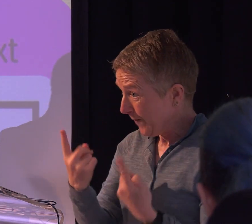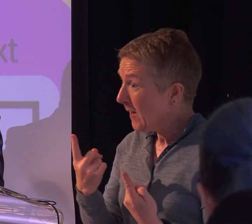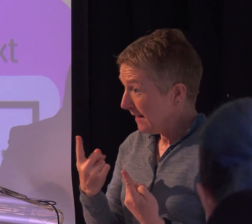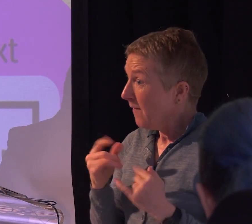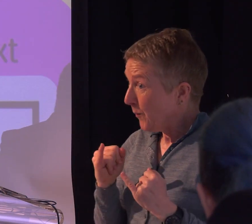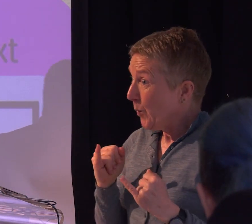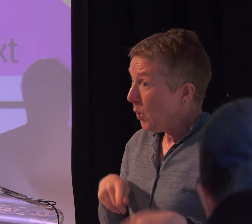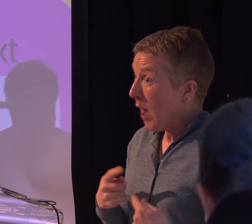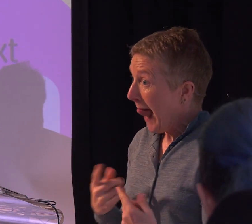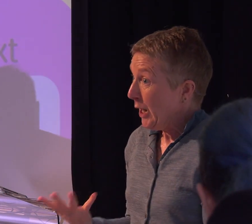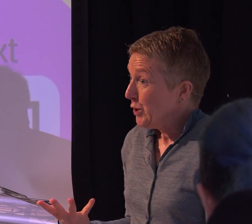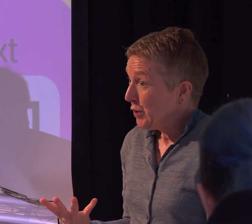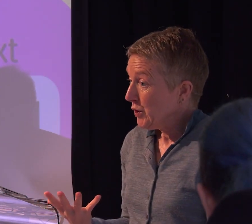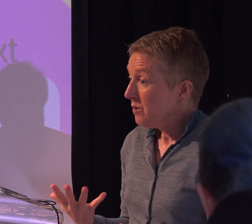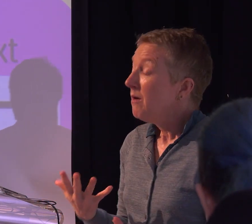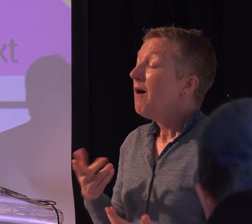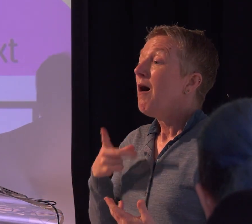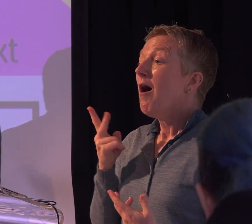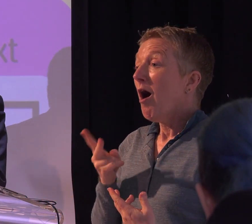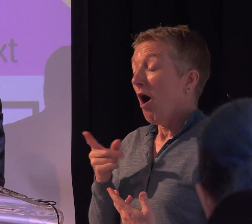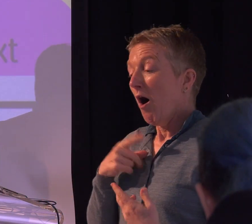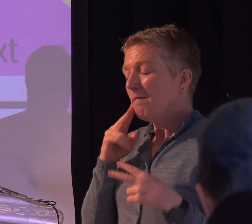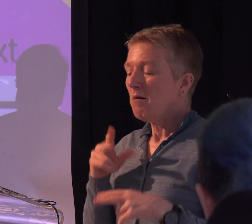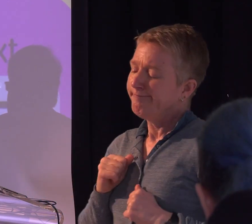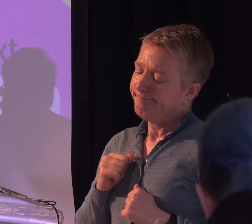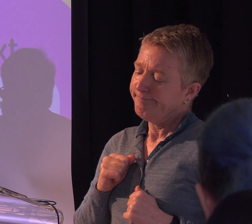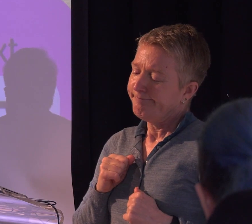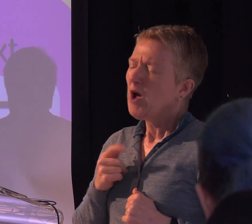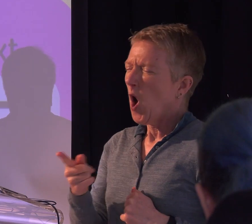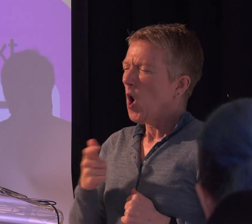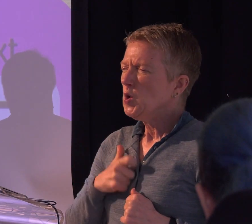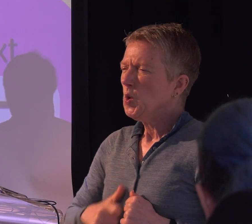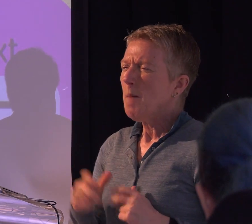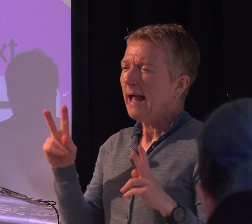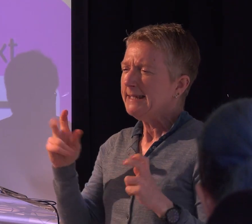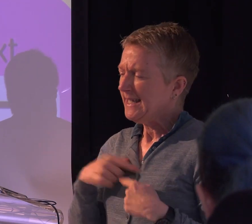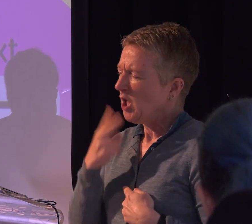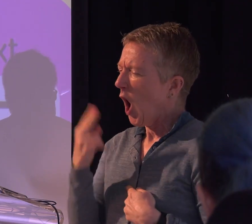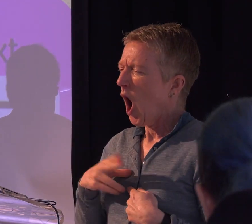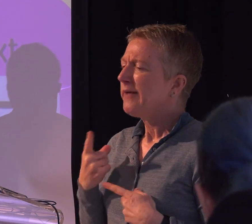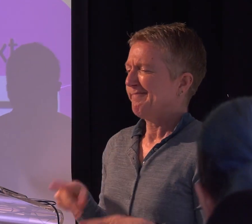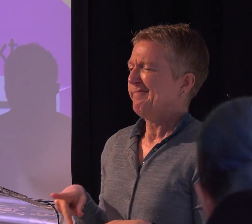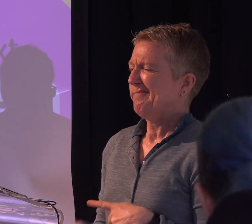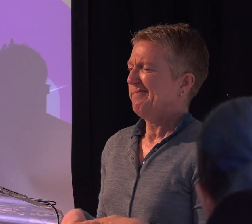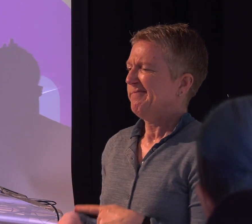and one of the areas that often get looked at as a cost cutting measure is humanities or arts because they tend to be sometimes difficult